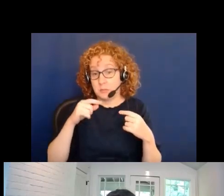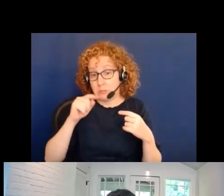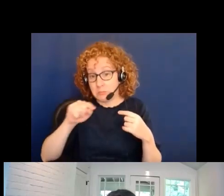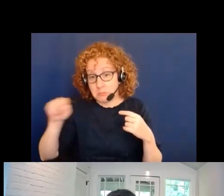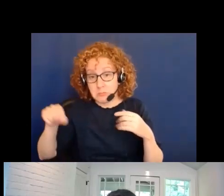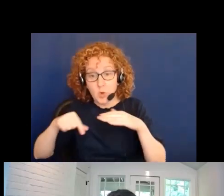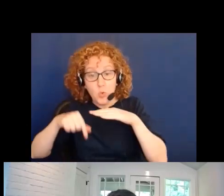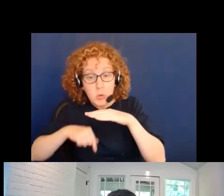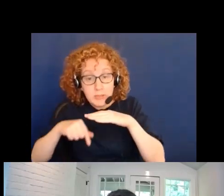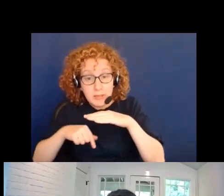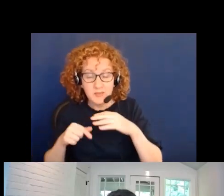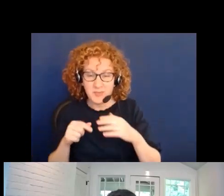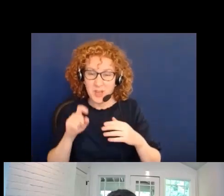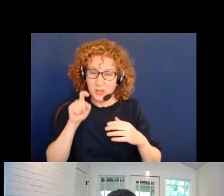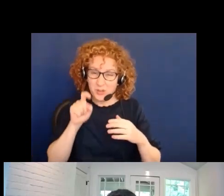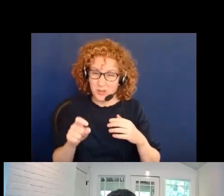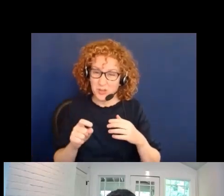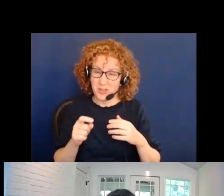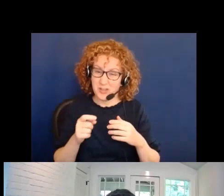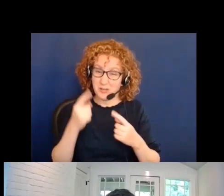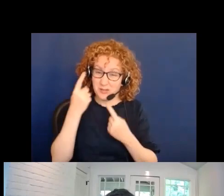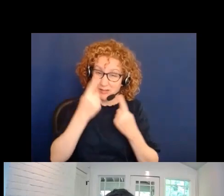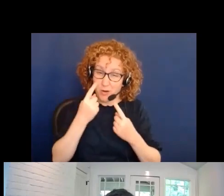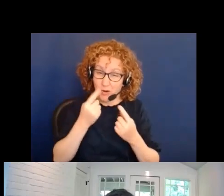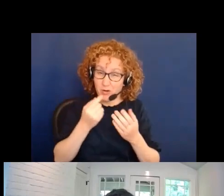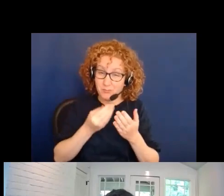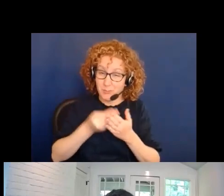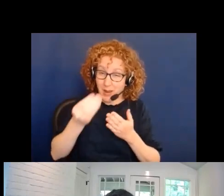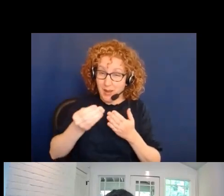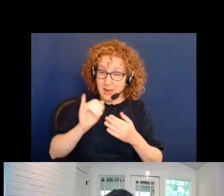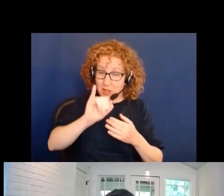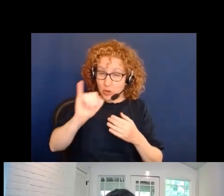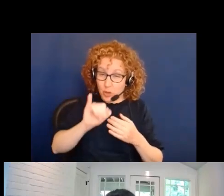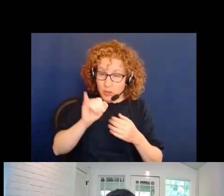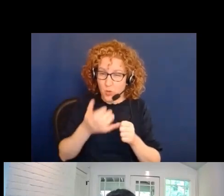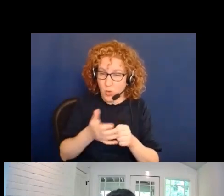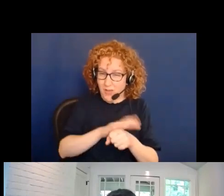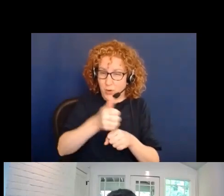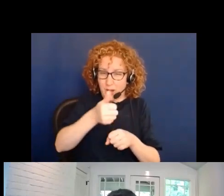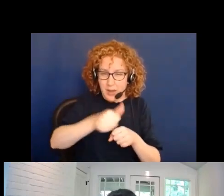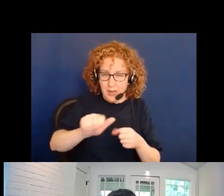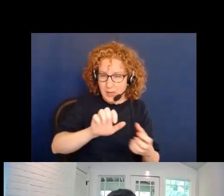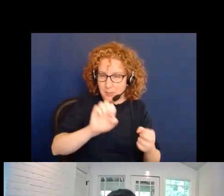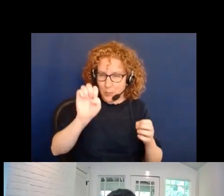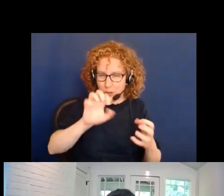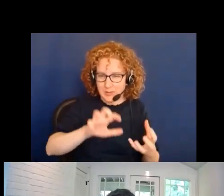any emergency evacuation and if the travelers are high risk for severe disease they should